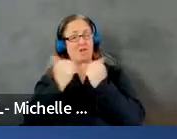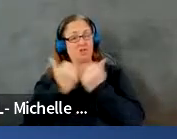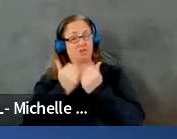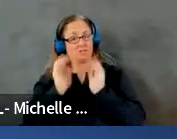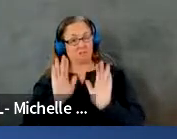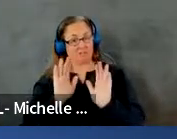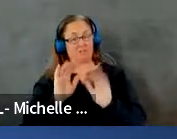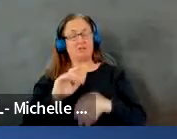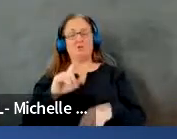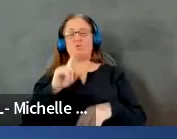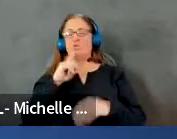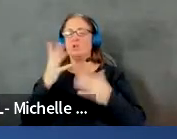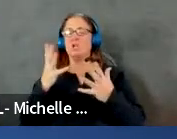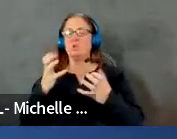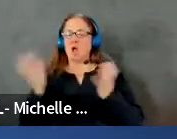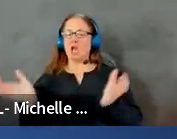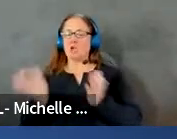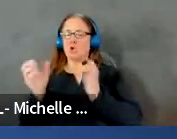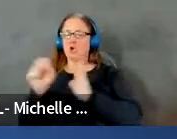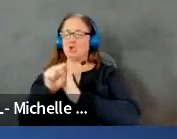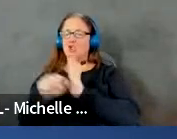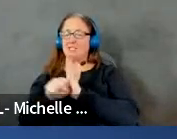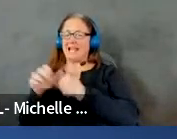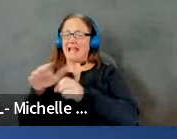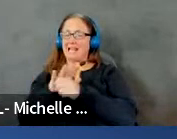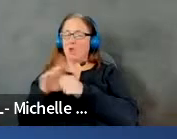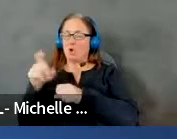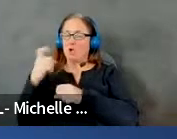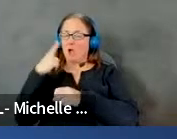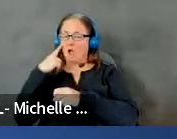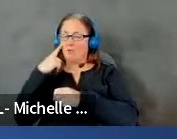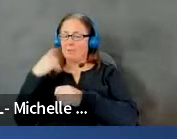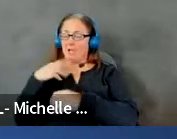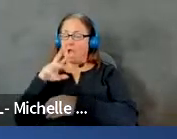we'd really like to encourage the state and local governments that have a role in administering